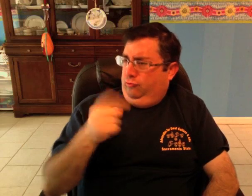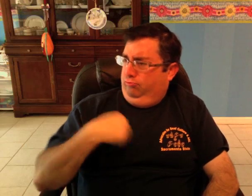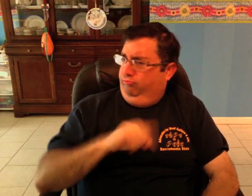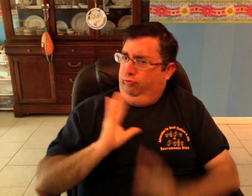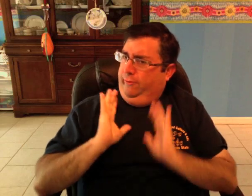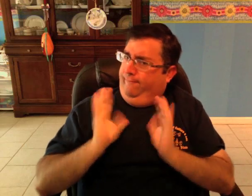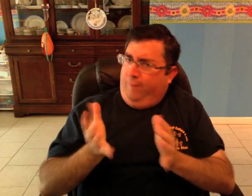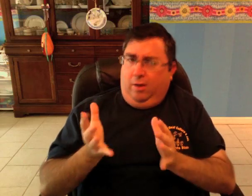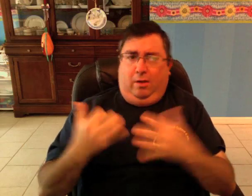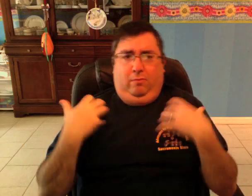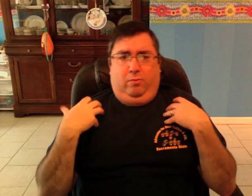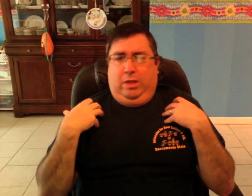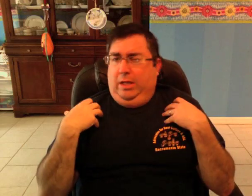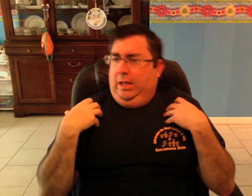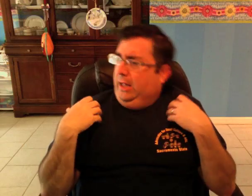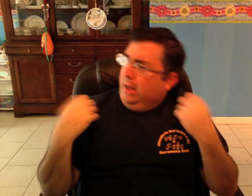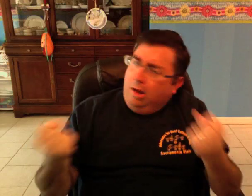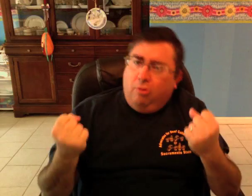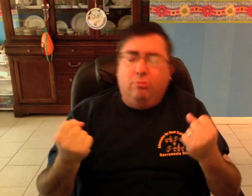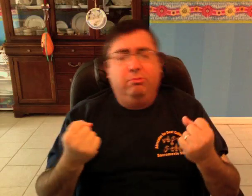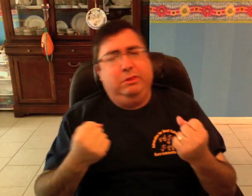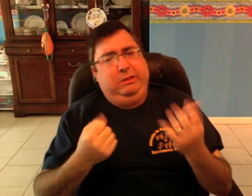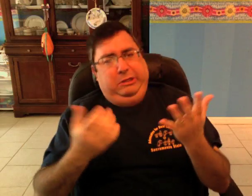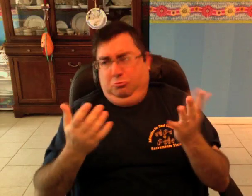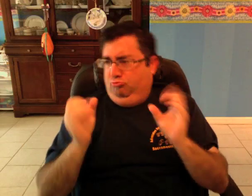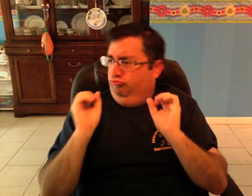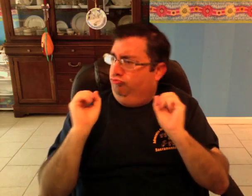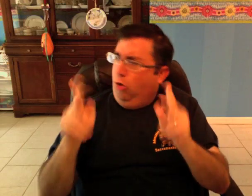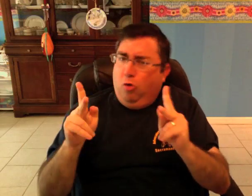Of course, we Deaf have always said we're fine, healthy, OK,